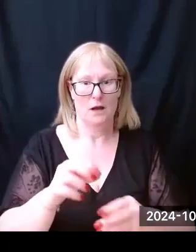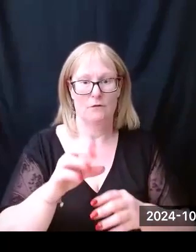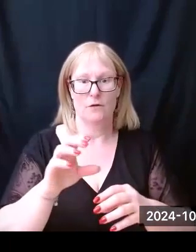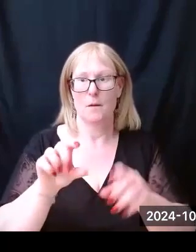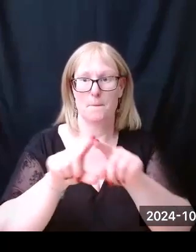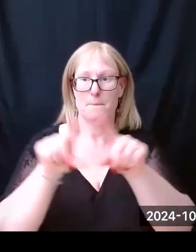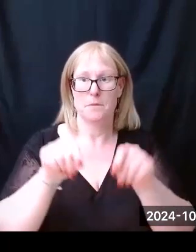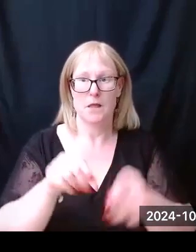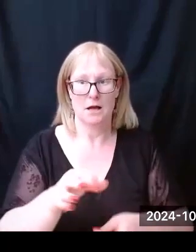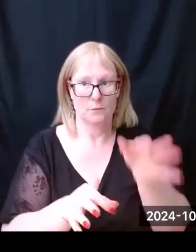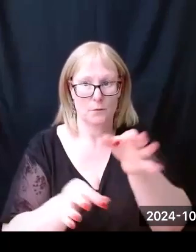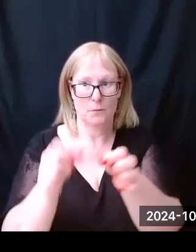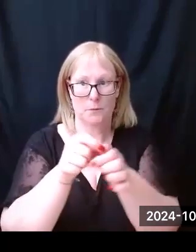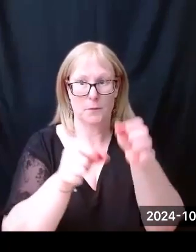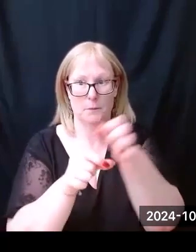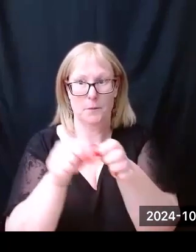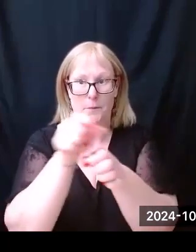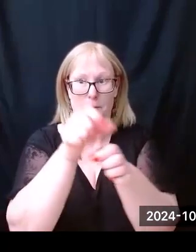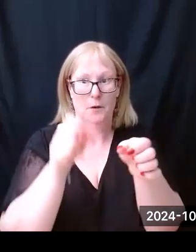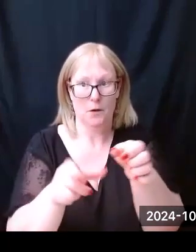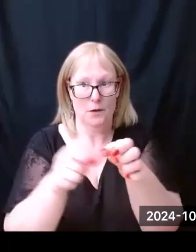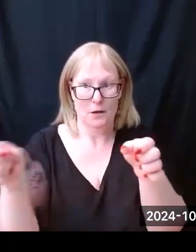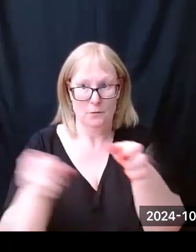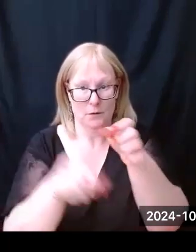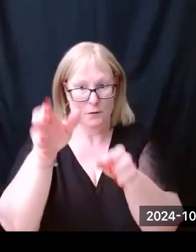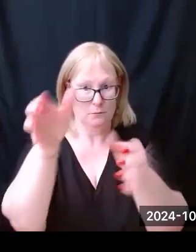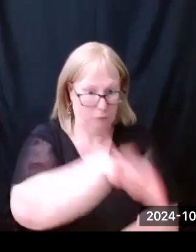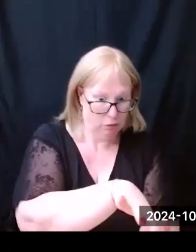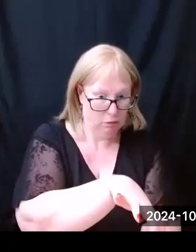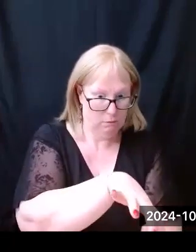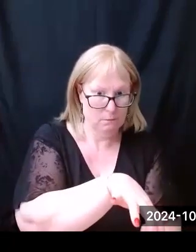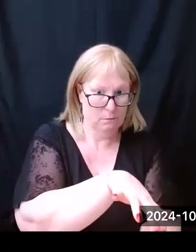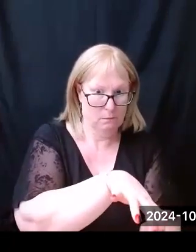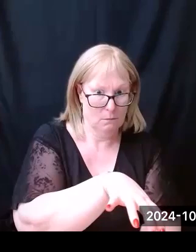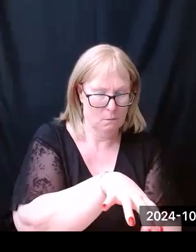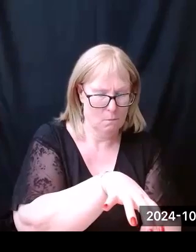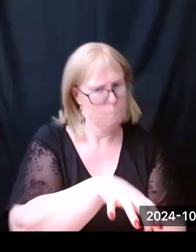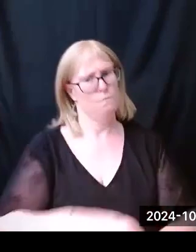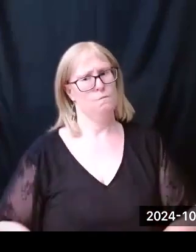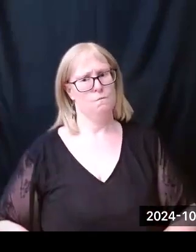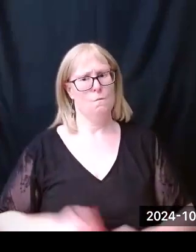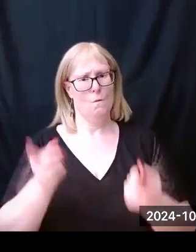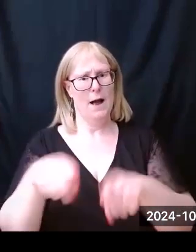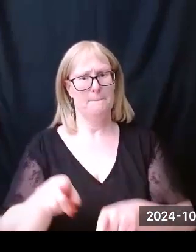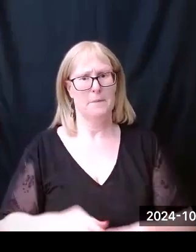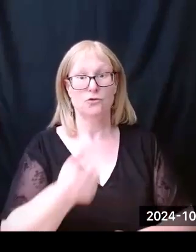That's our first lesson in the ephemeral nature of all things. Right, what happens when that awesome bubble pops, boom, it's